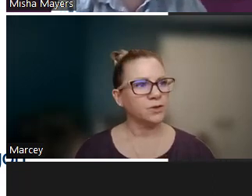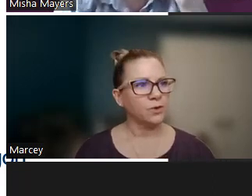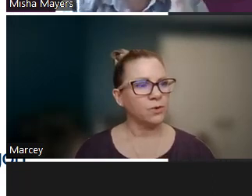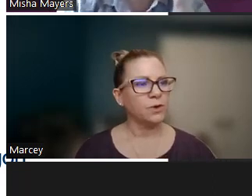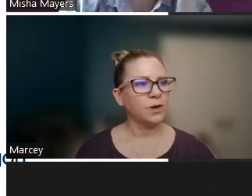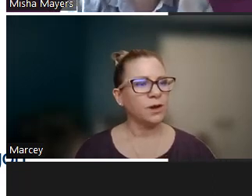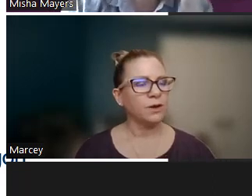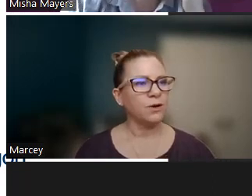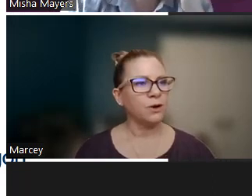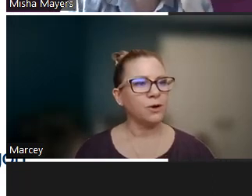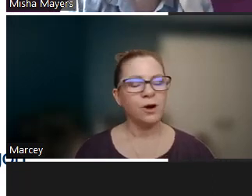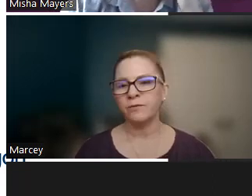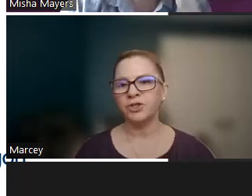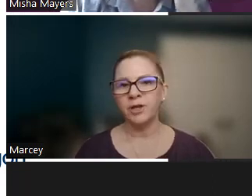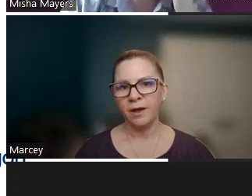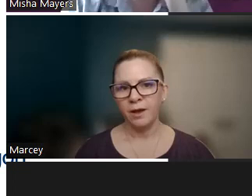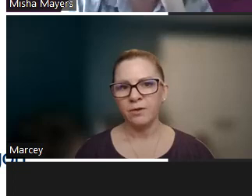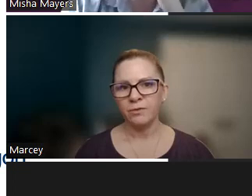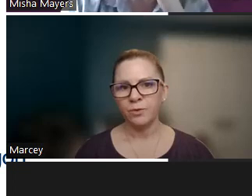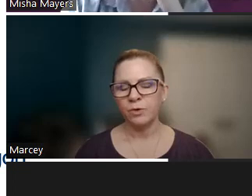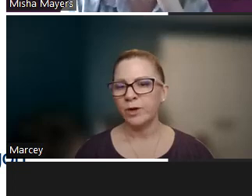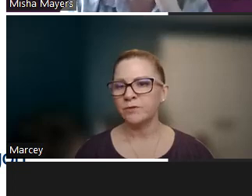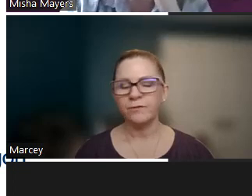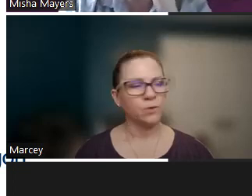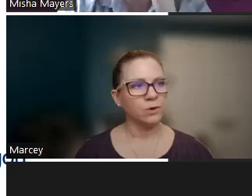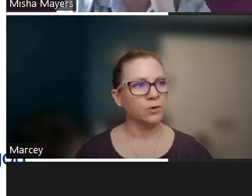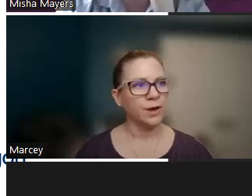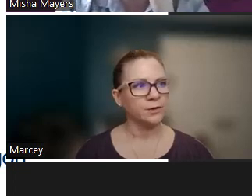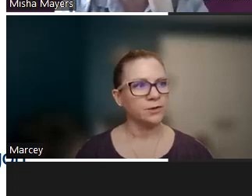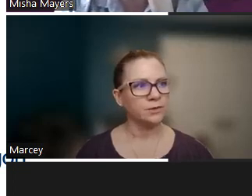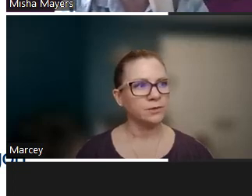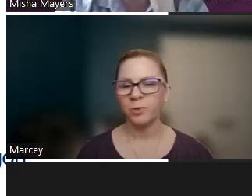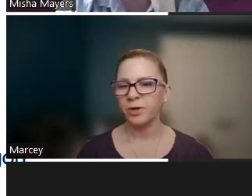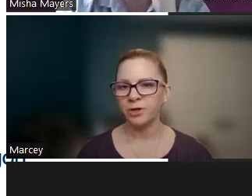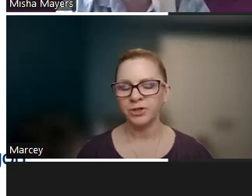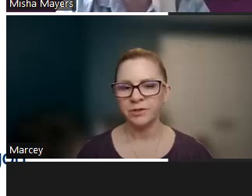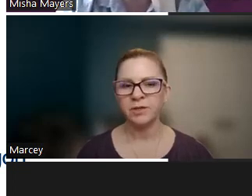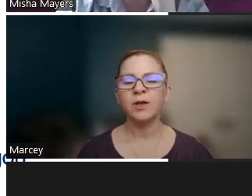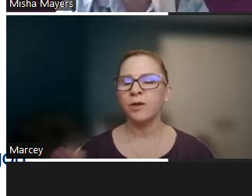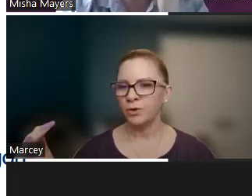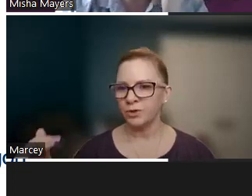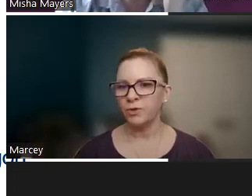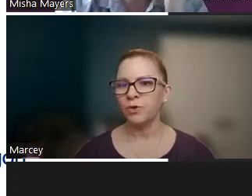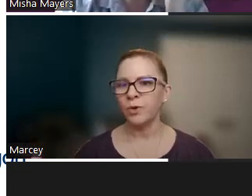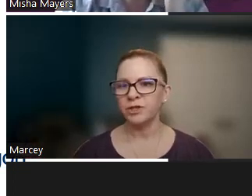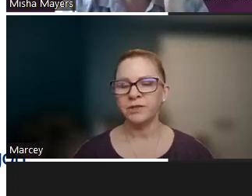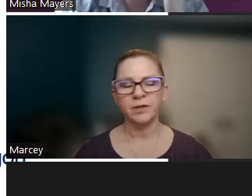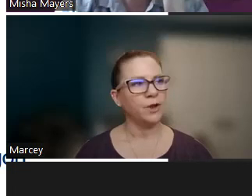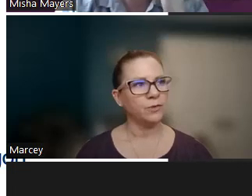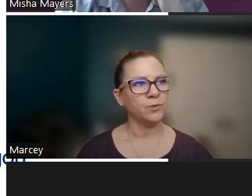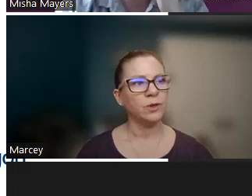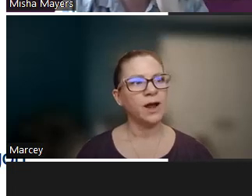SO IN OUR RFGA, THE REQUEST FOR GRANT APPLICATIONS, THERE IS A FEW QUESTIONS IN THERE THAT WILL